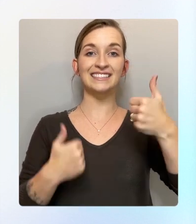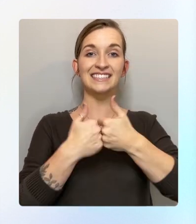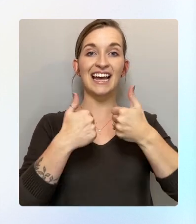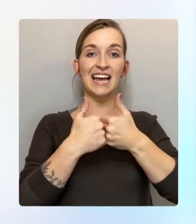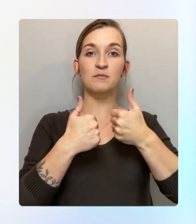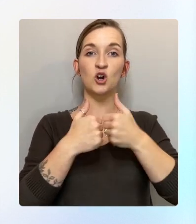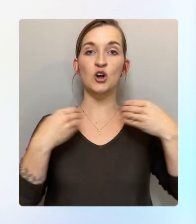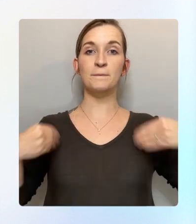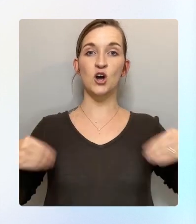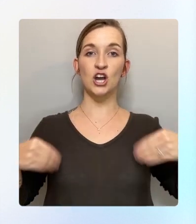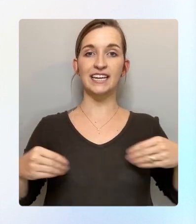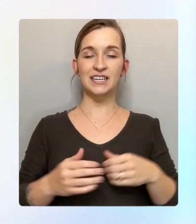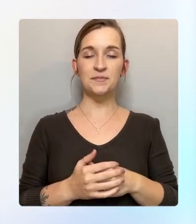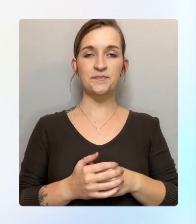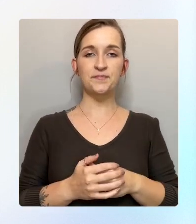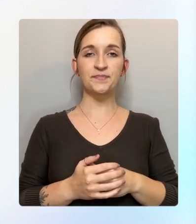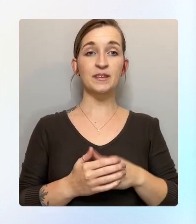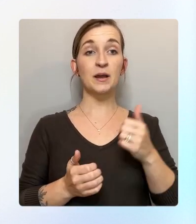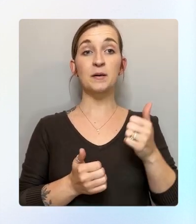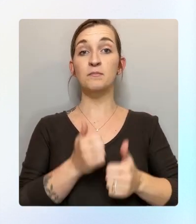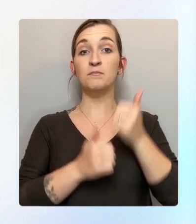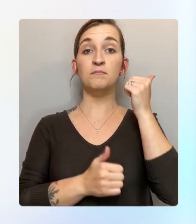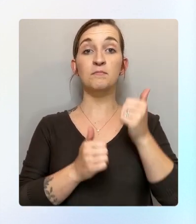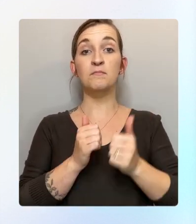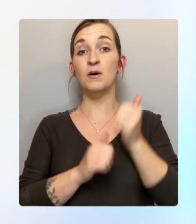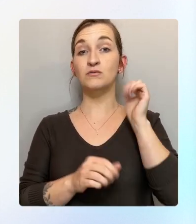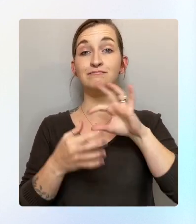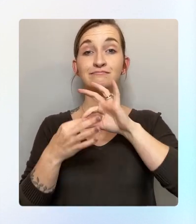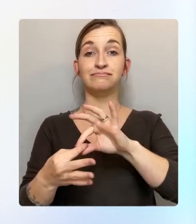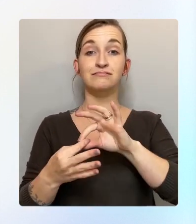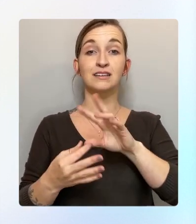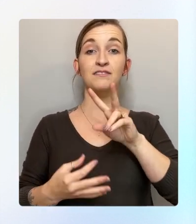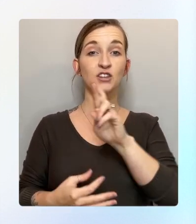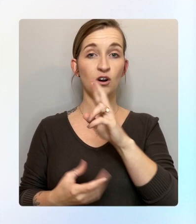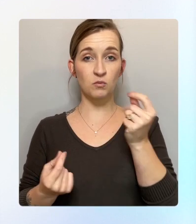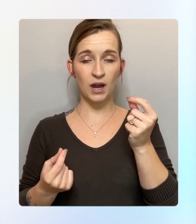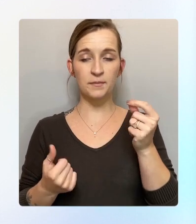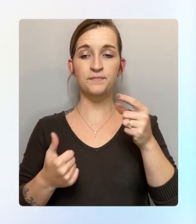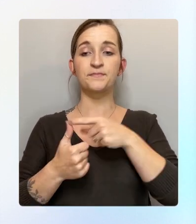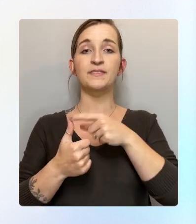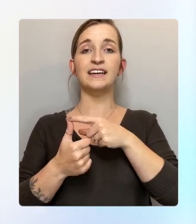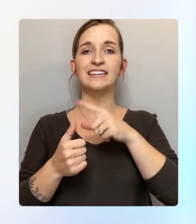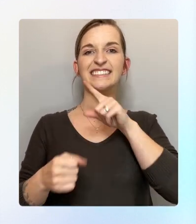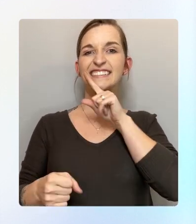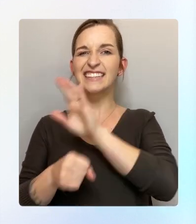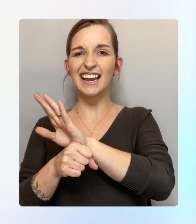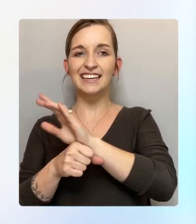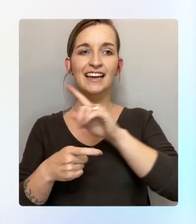The most relevant to VR are dedicated, play-to-win and steady gamer.